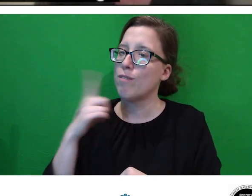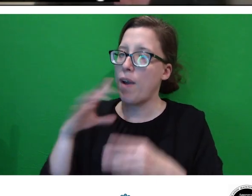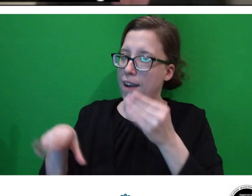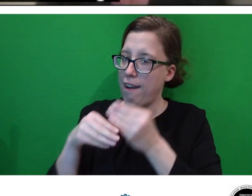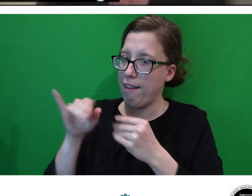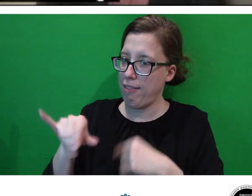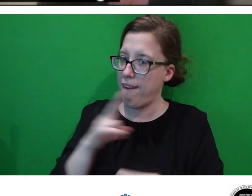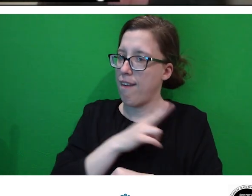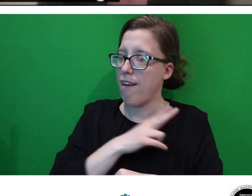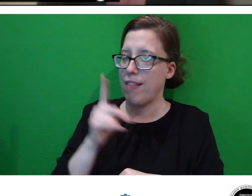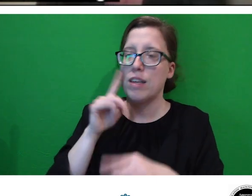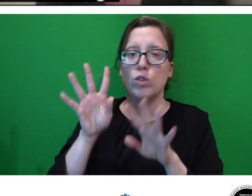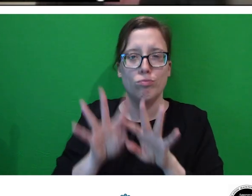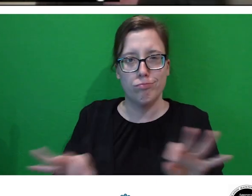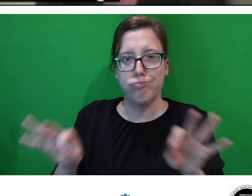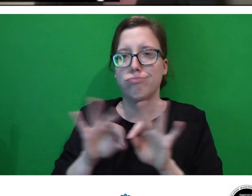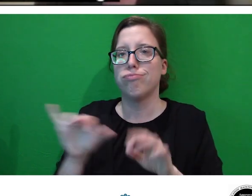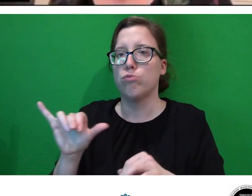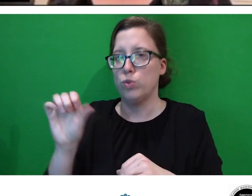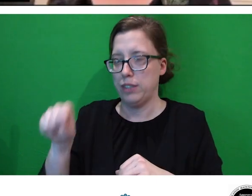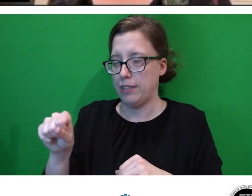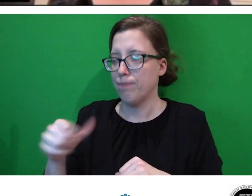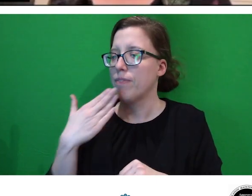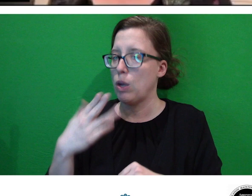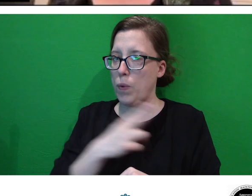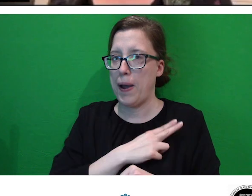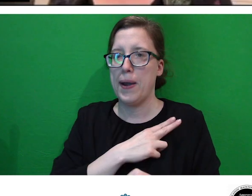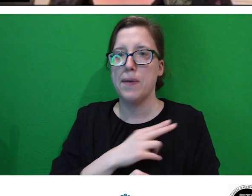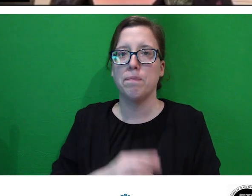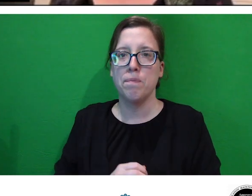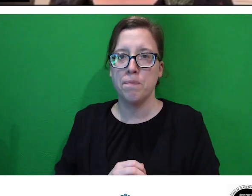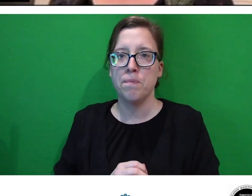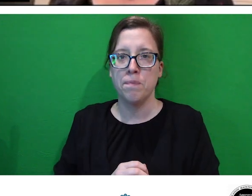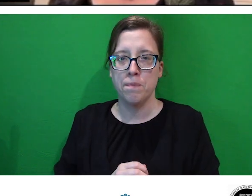more comfortable with touch. Susan: Absolutely. Absolutely.